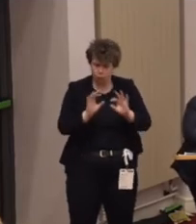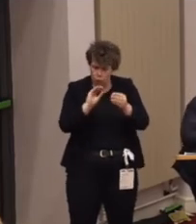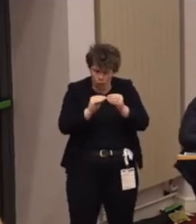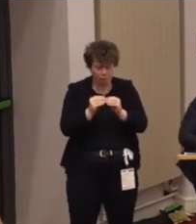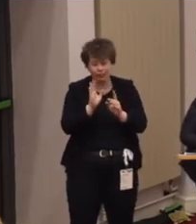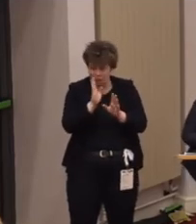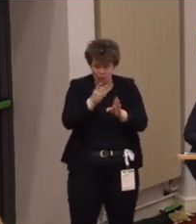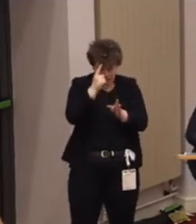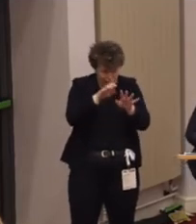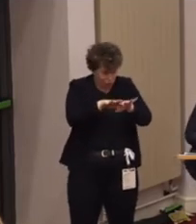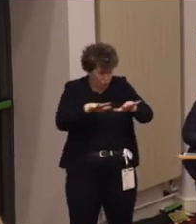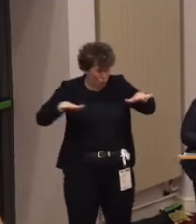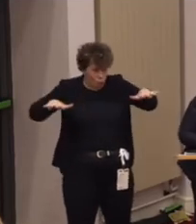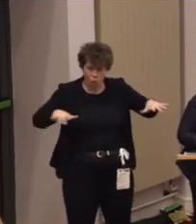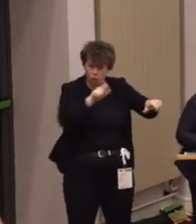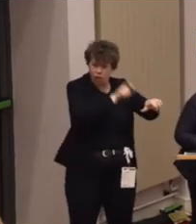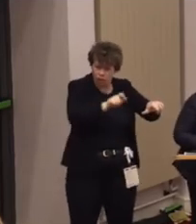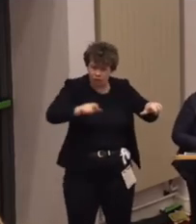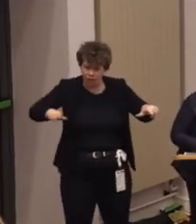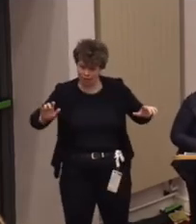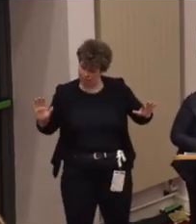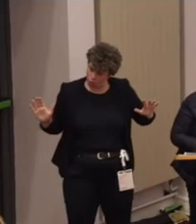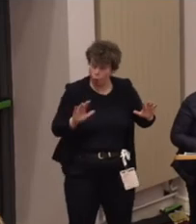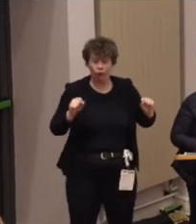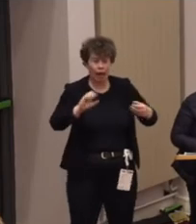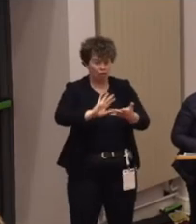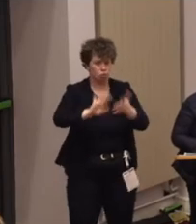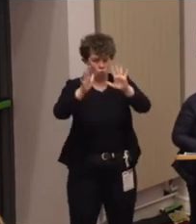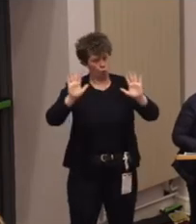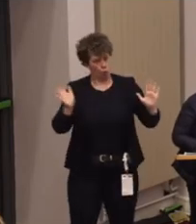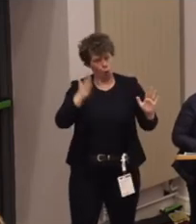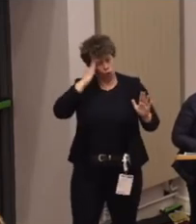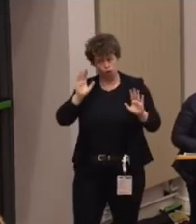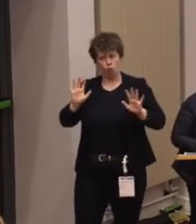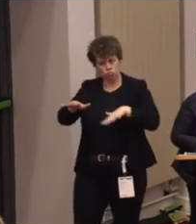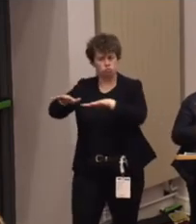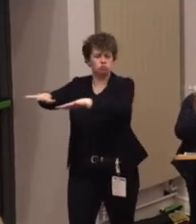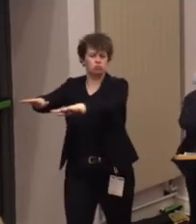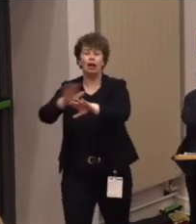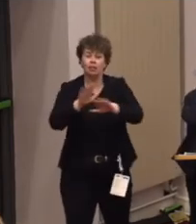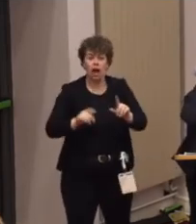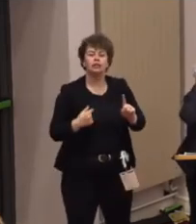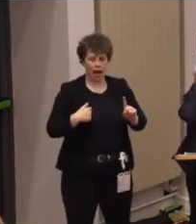indicators in line with the (indiscernible) of leaving no one behind should be framed